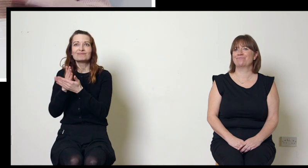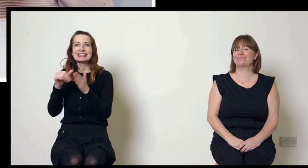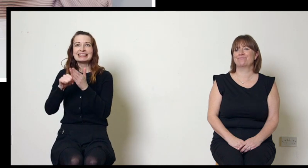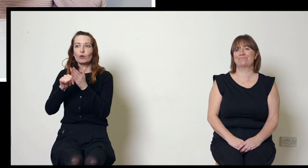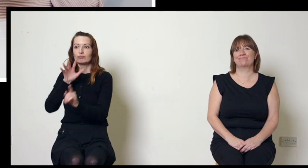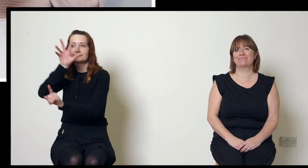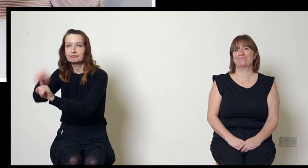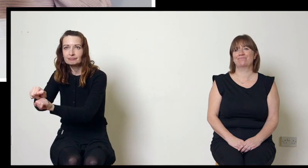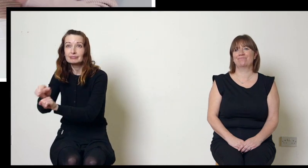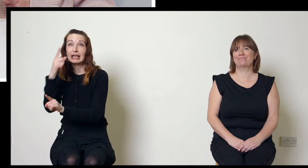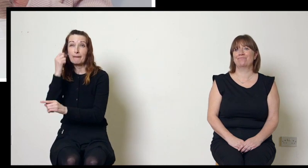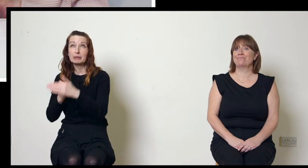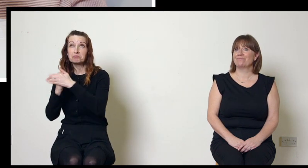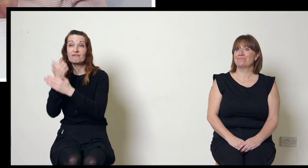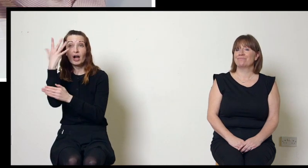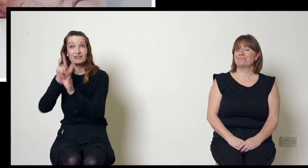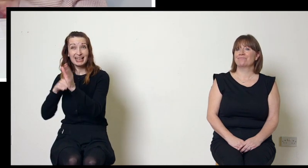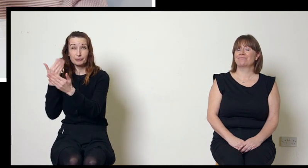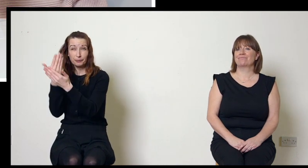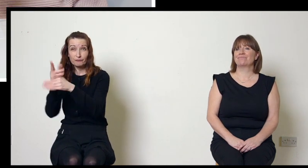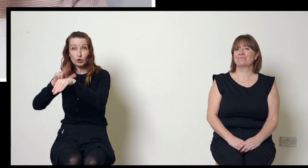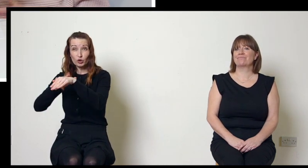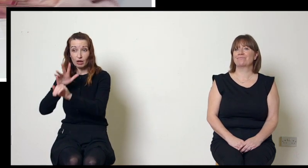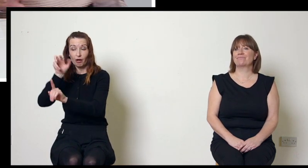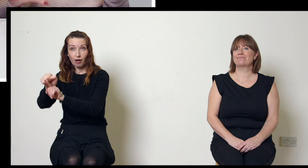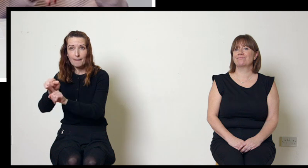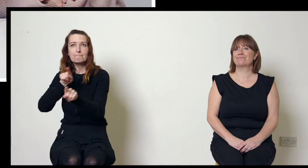It can take up to five years now. So a lot people are self diagnosing. So…